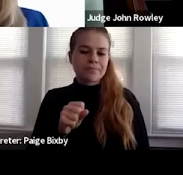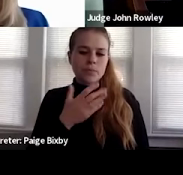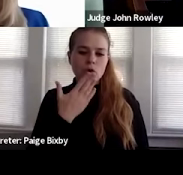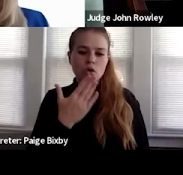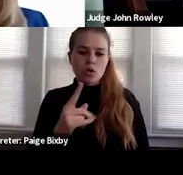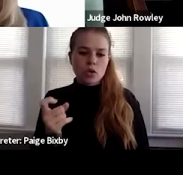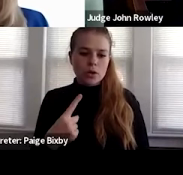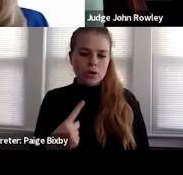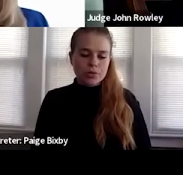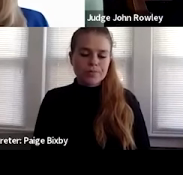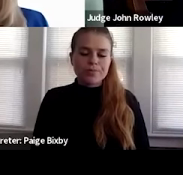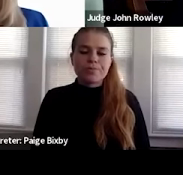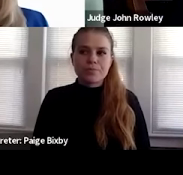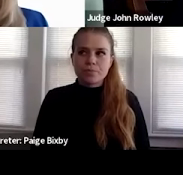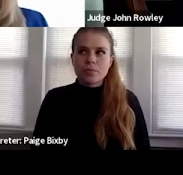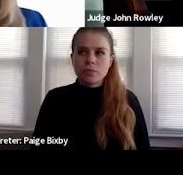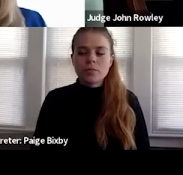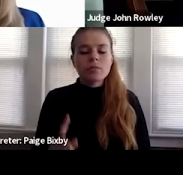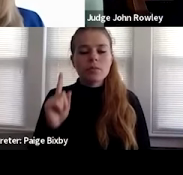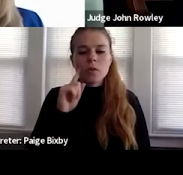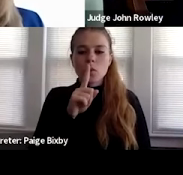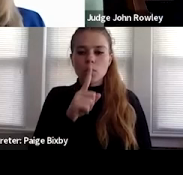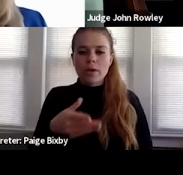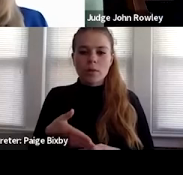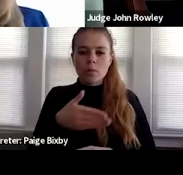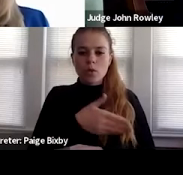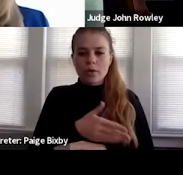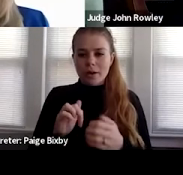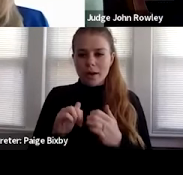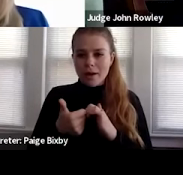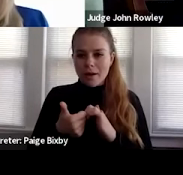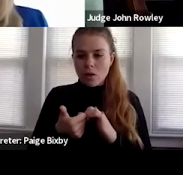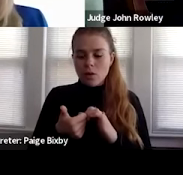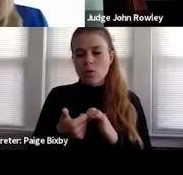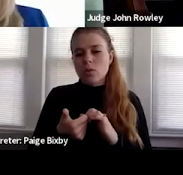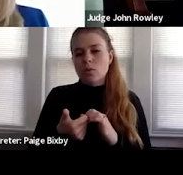and I think we are really improving the way, that we're trying to work together